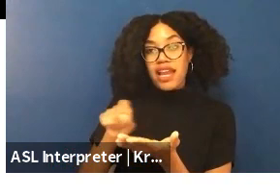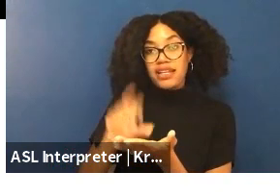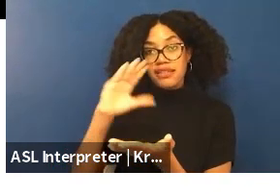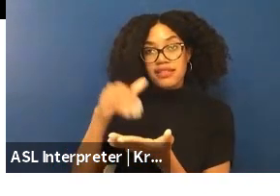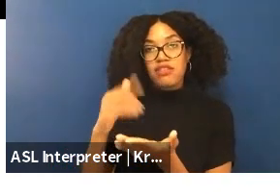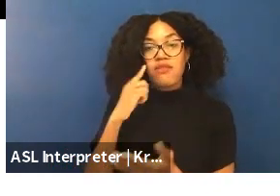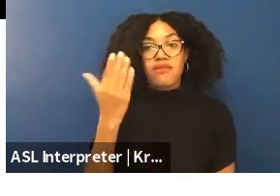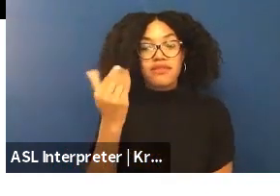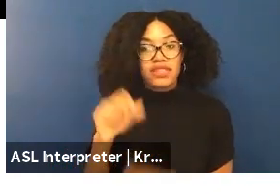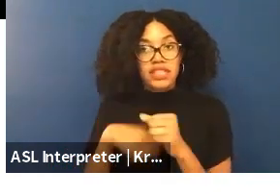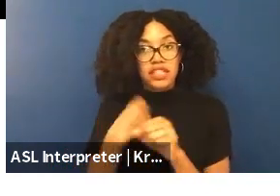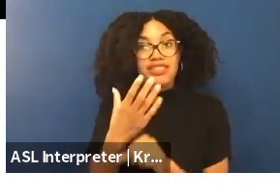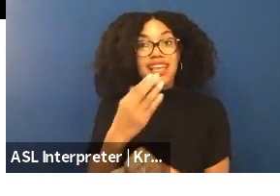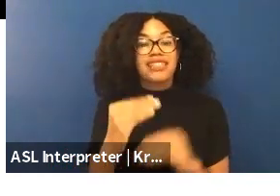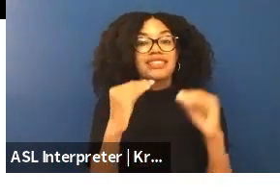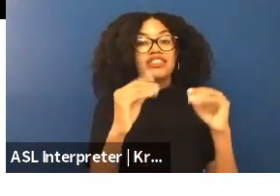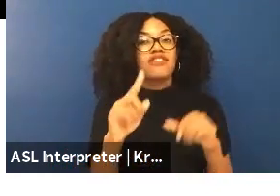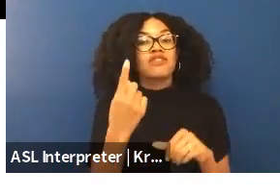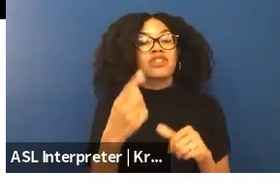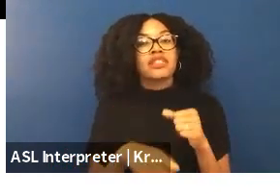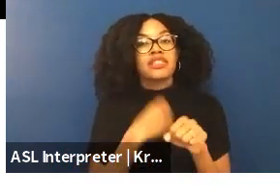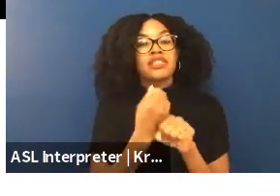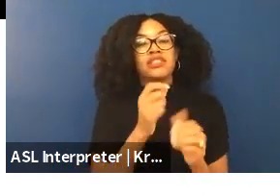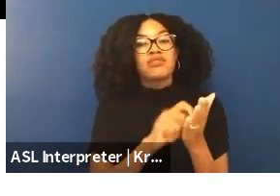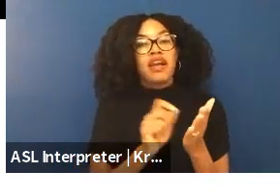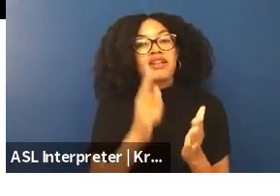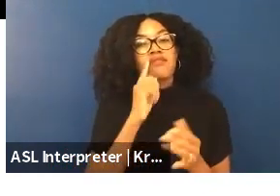to international and American students at Pitt and Carnegie Mellon University.